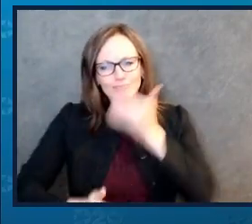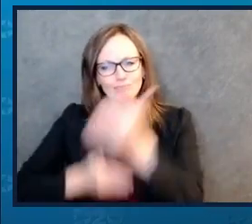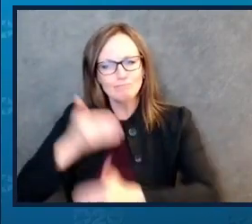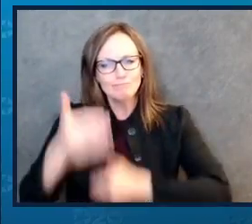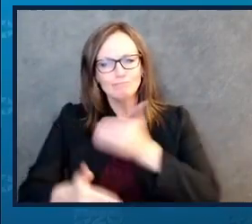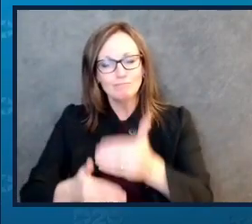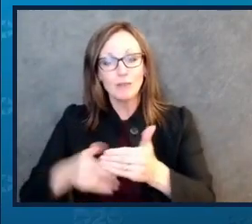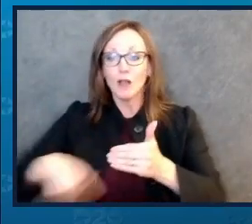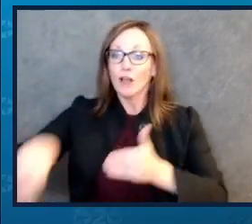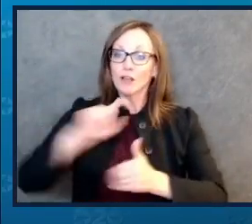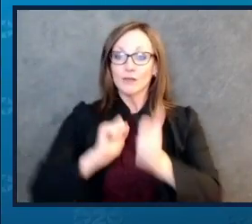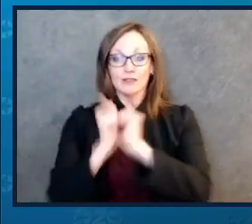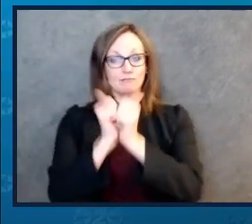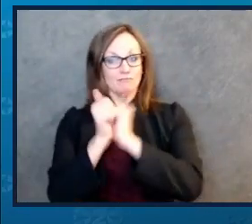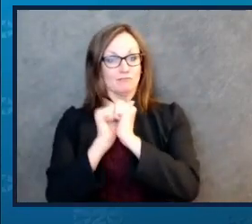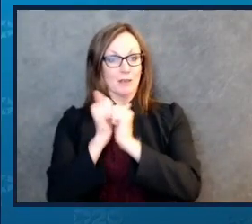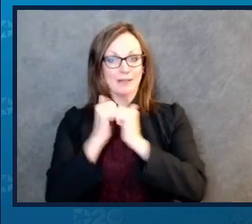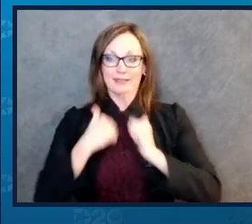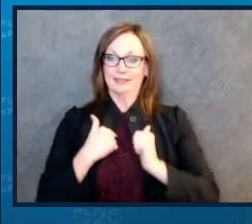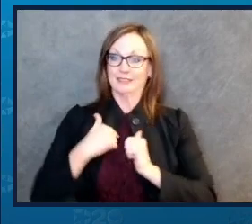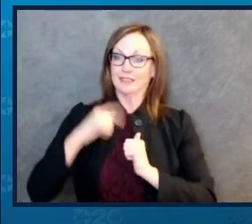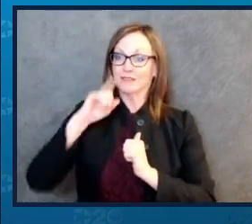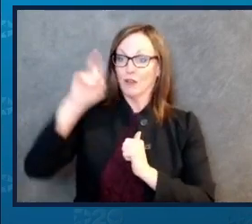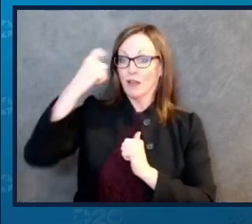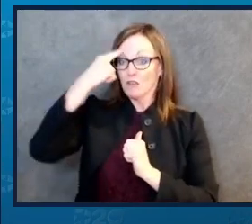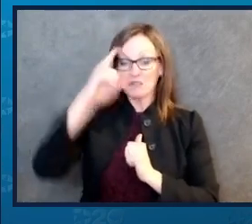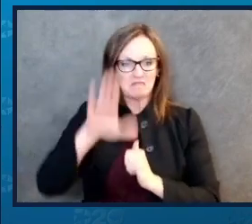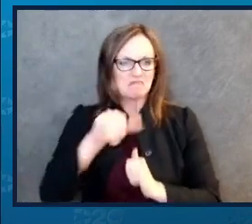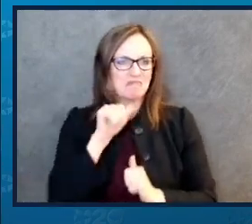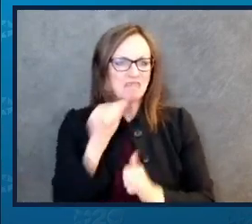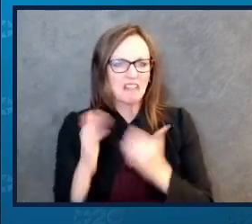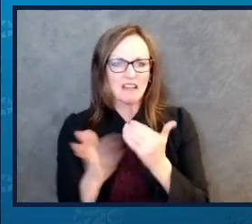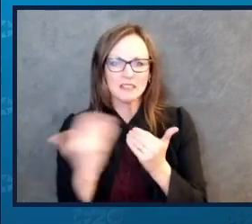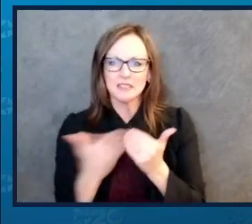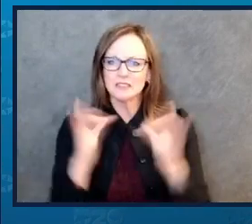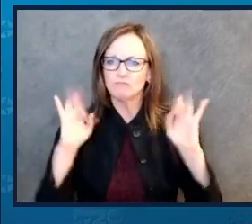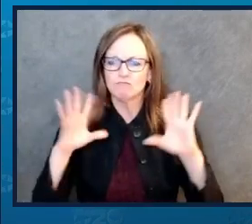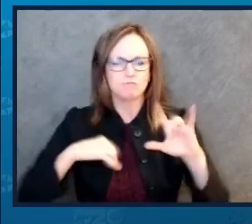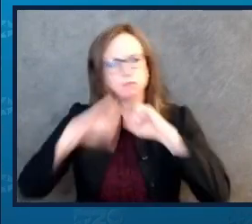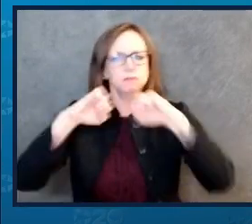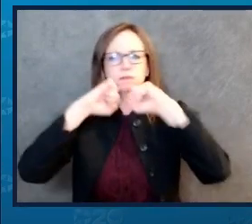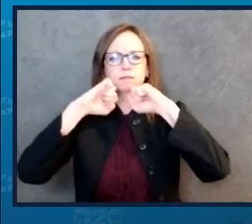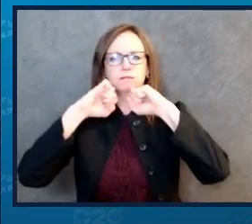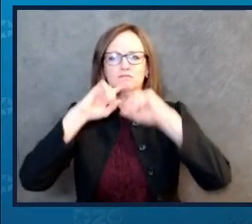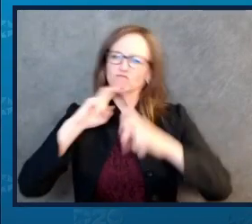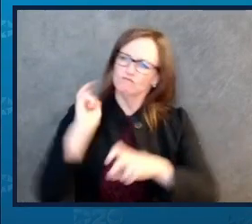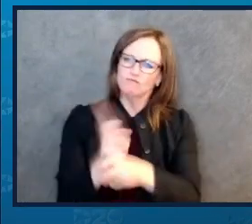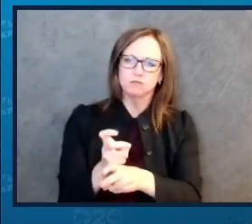NOT EASY. WHAT IS WRONG WITH THE COUNT